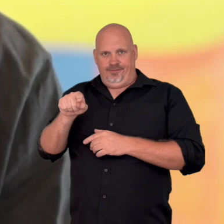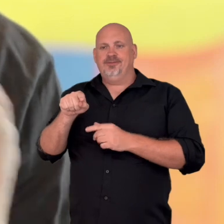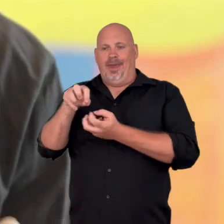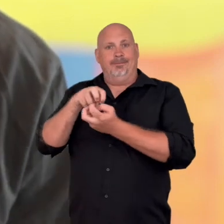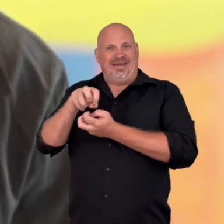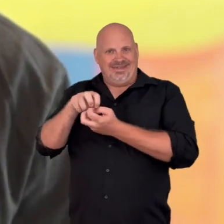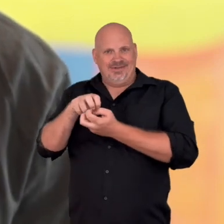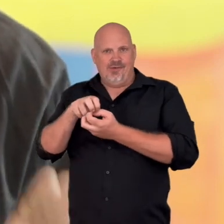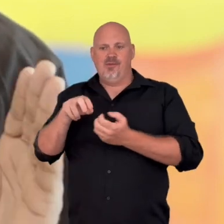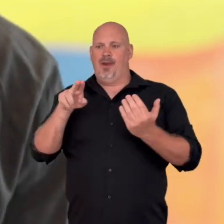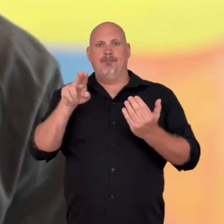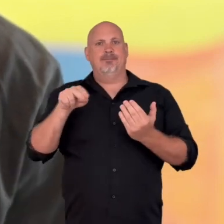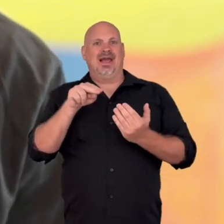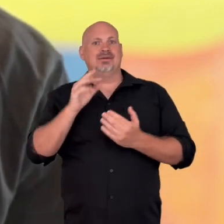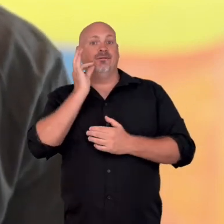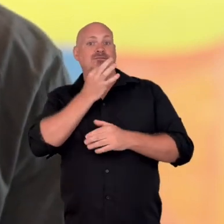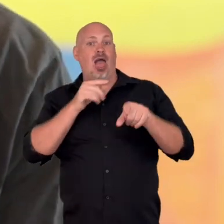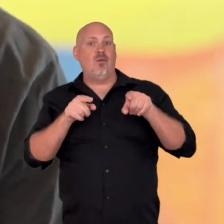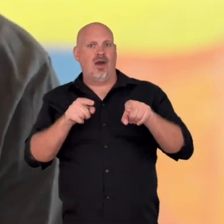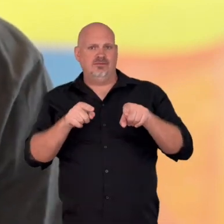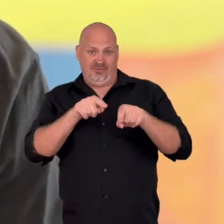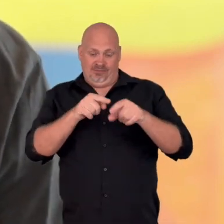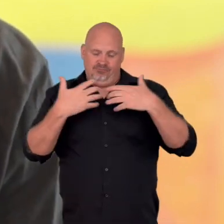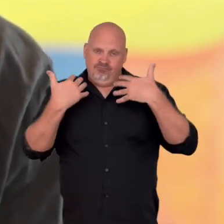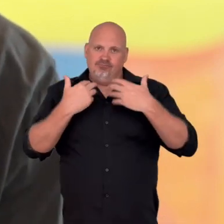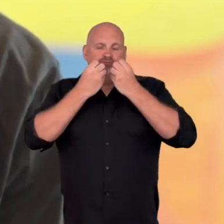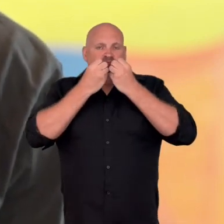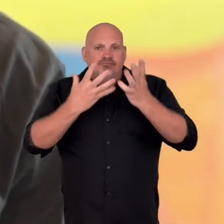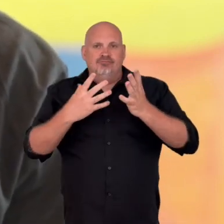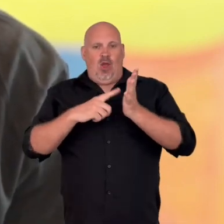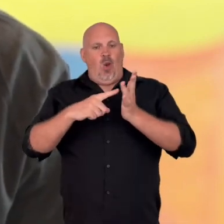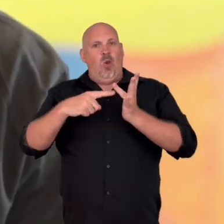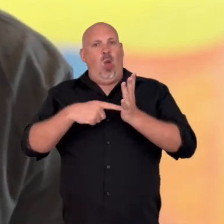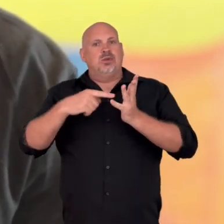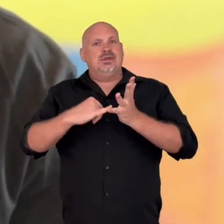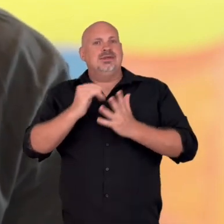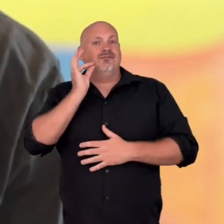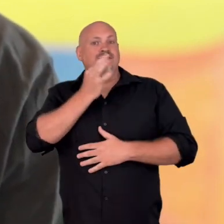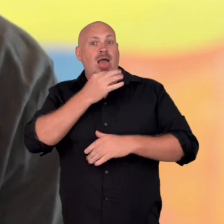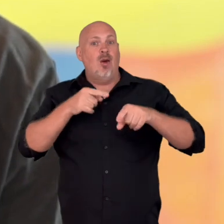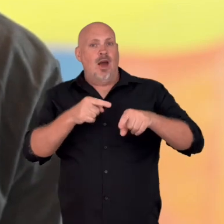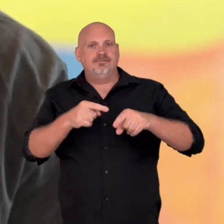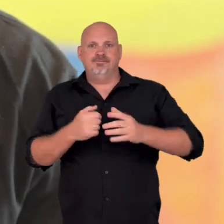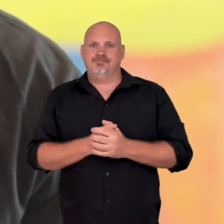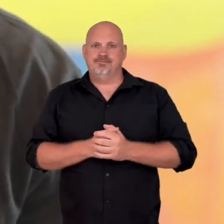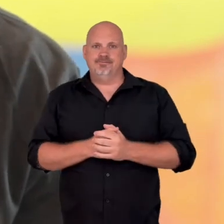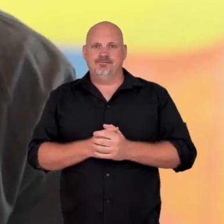you'd see an amazing incredible lotus flower you know in the pack that you that was given to you